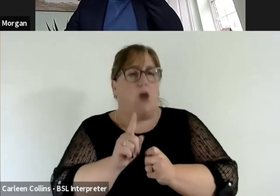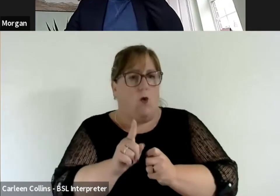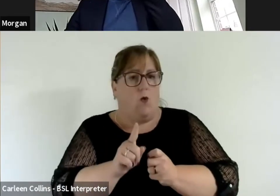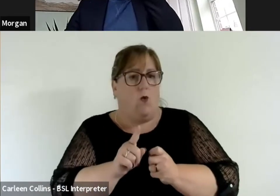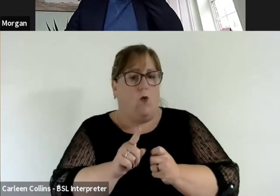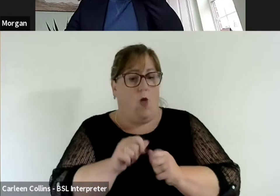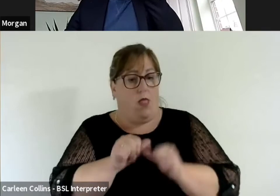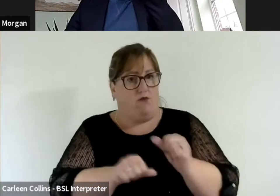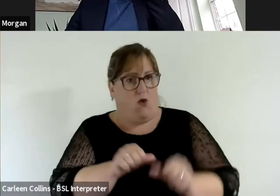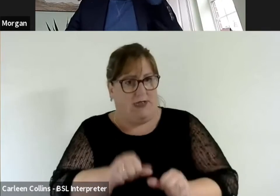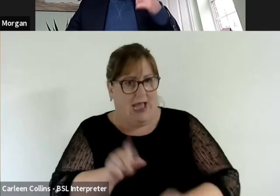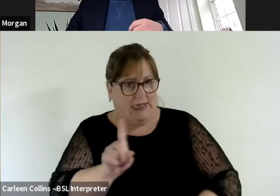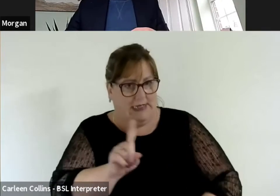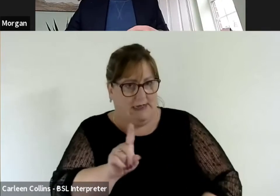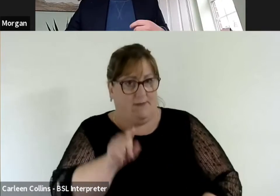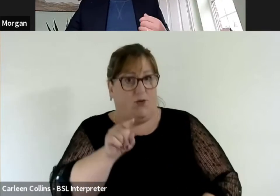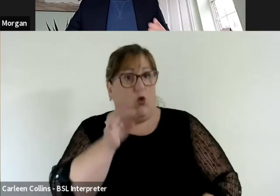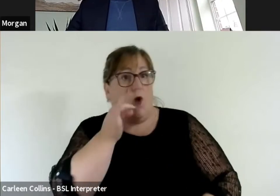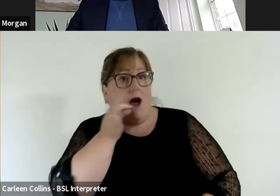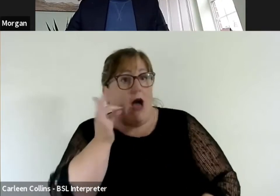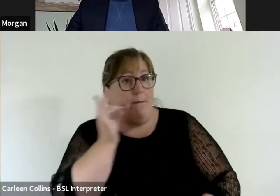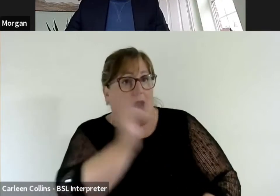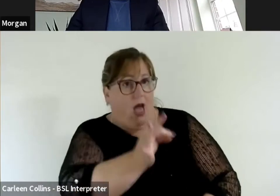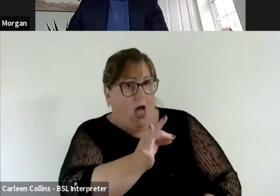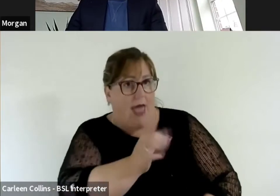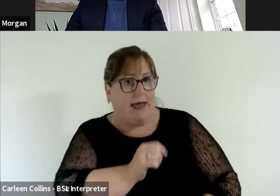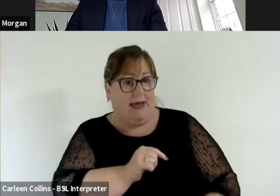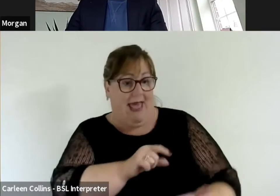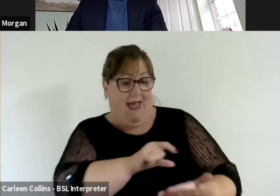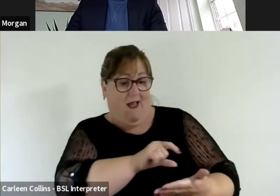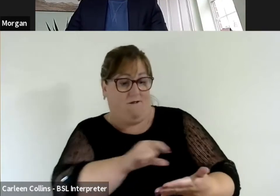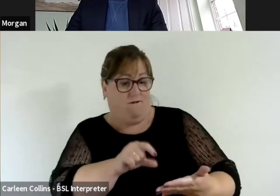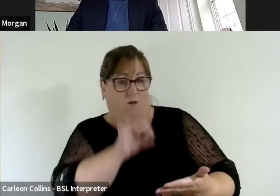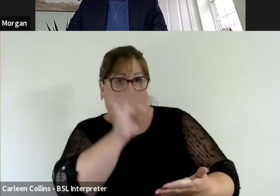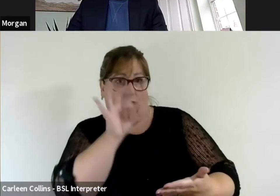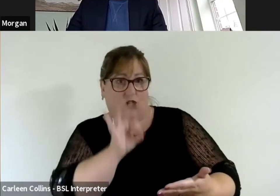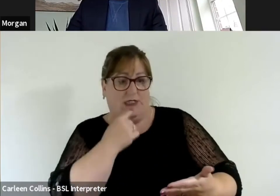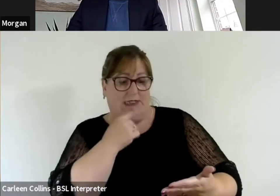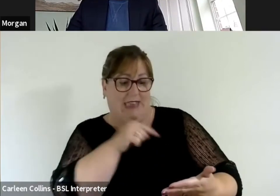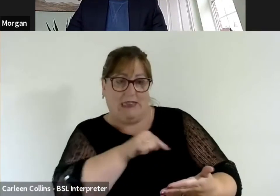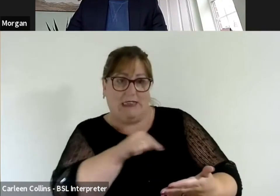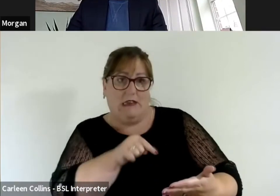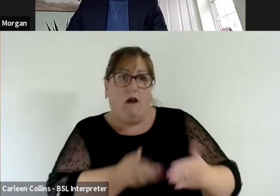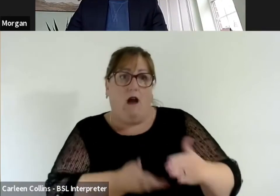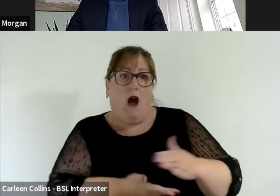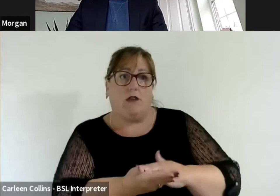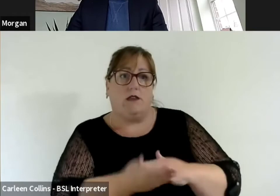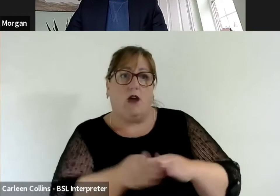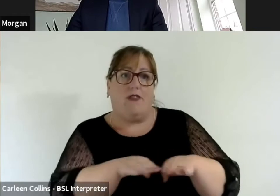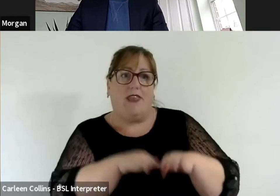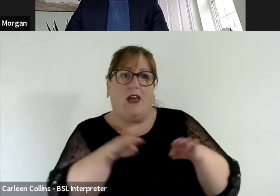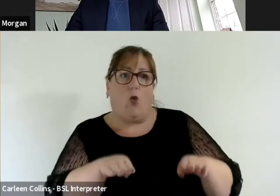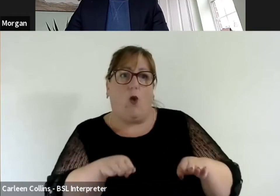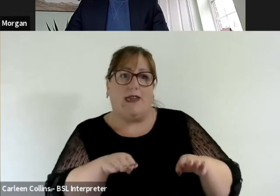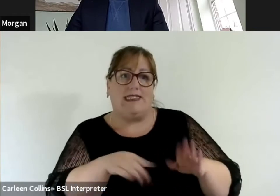There's the option of bypassing the tests entirely, if that individual might need a reasonable adjustment on